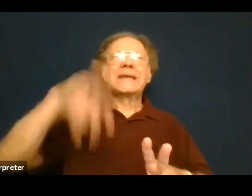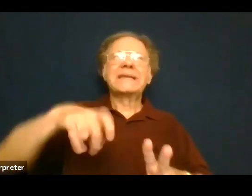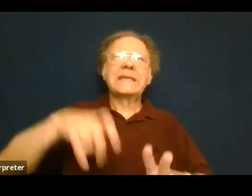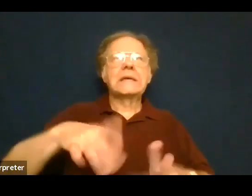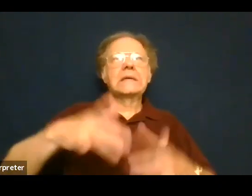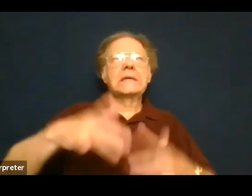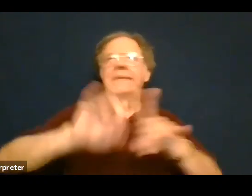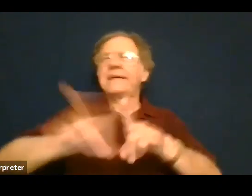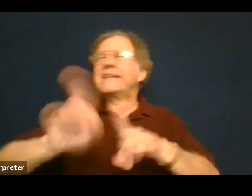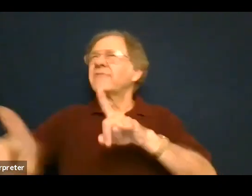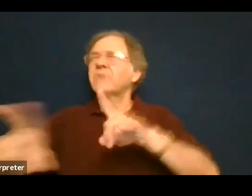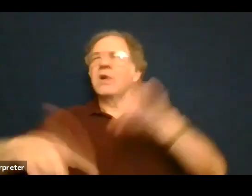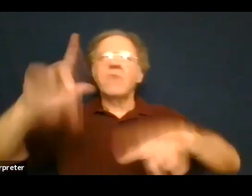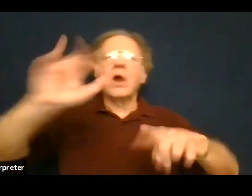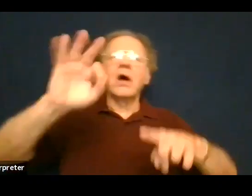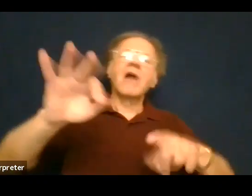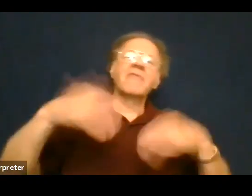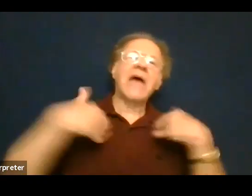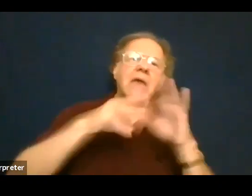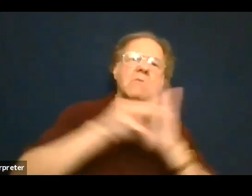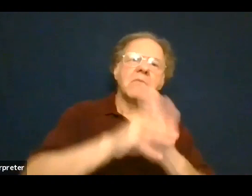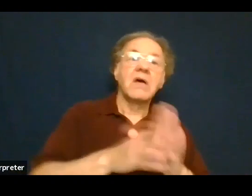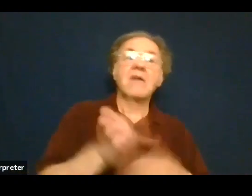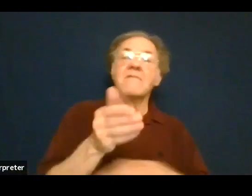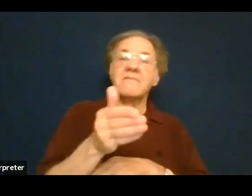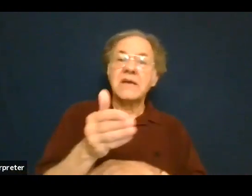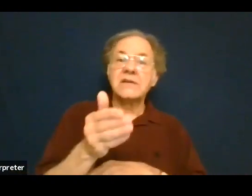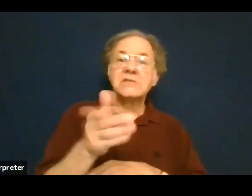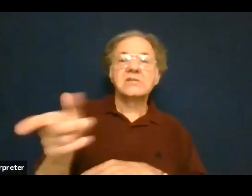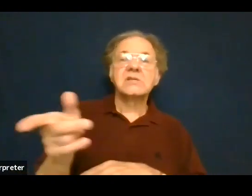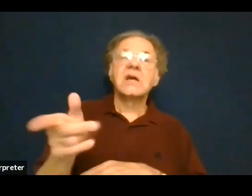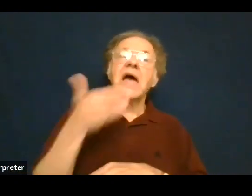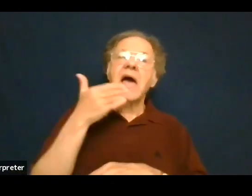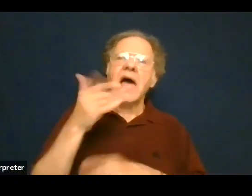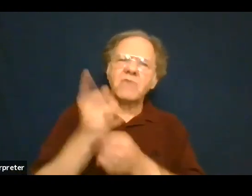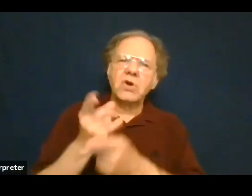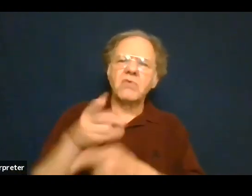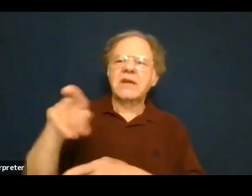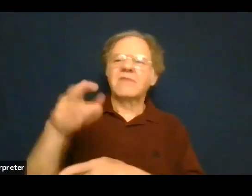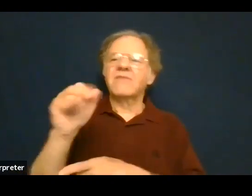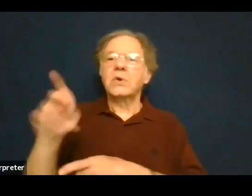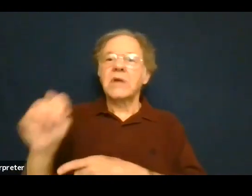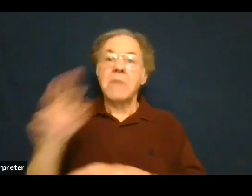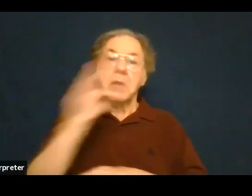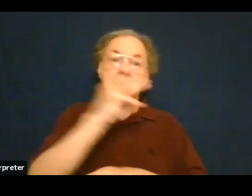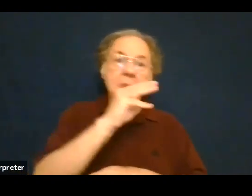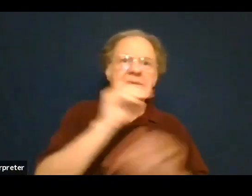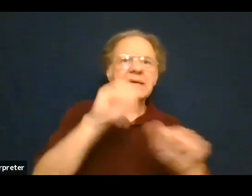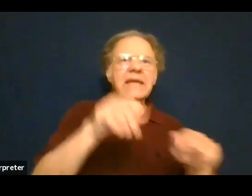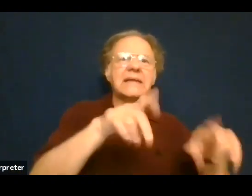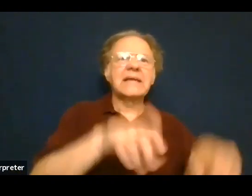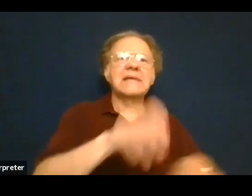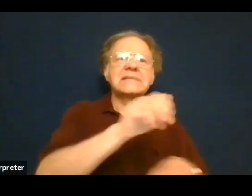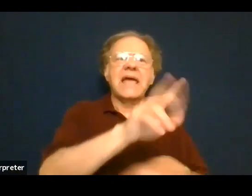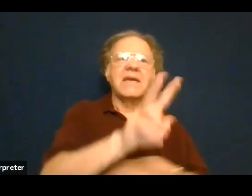Fish, because they have the retinal phenotype. Mice, because we can test the AAVs, primates, because we need to test